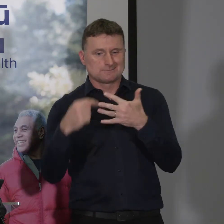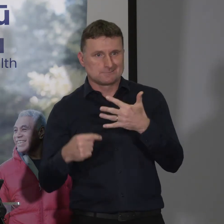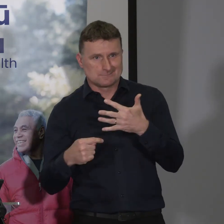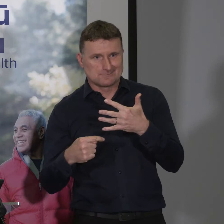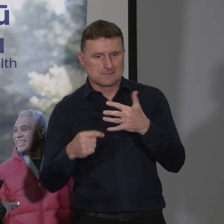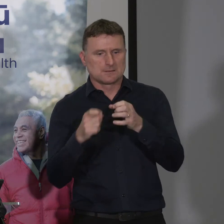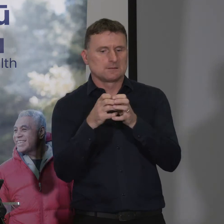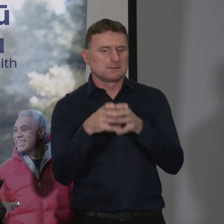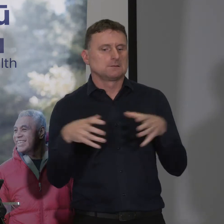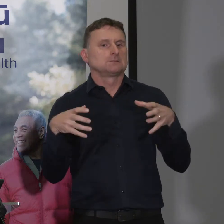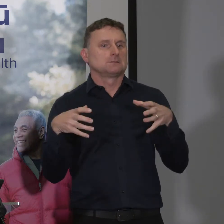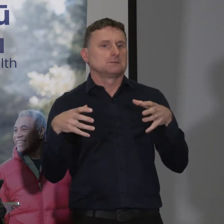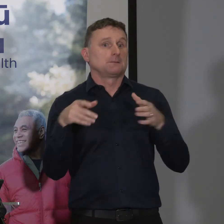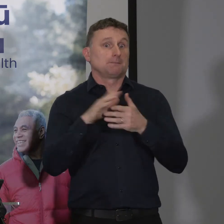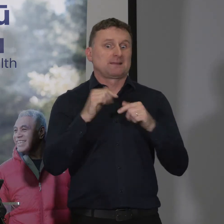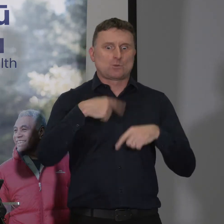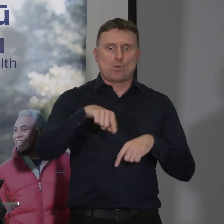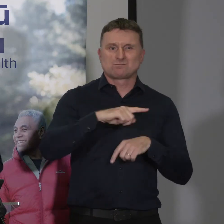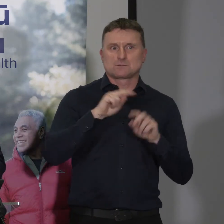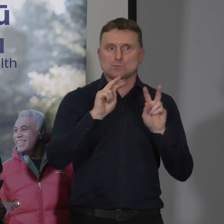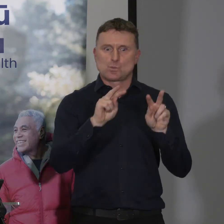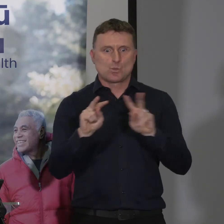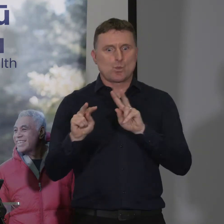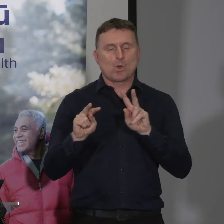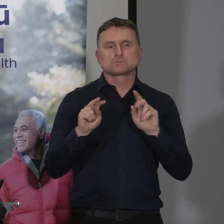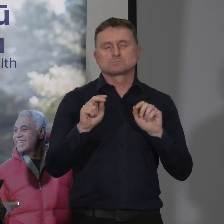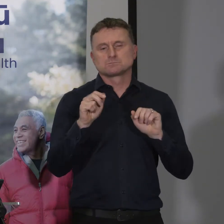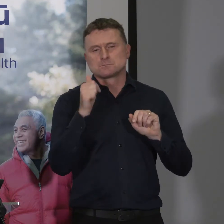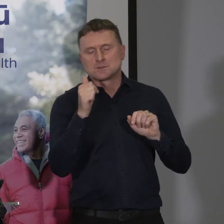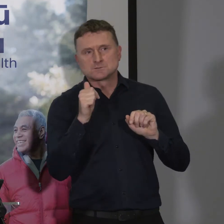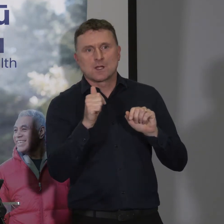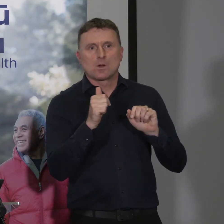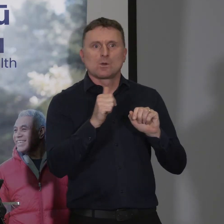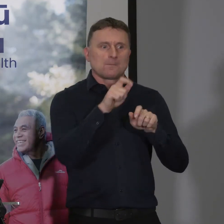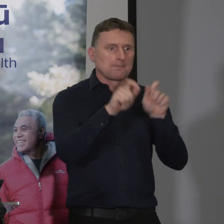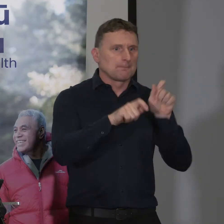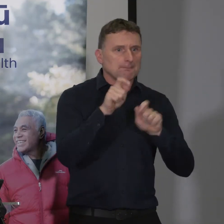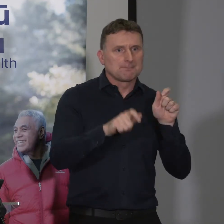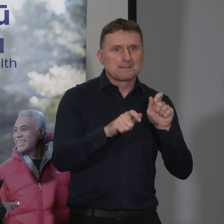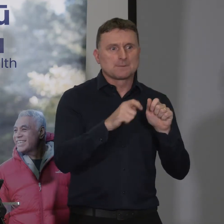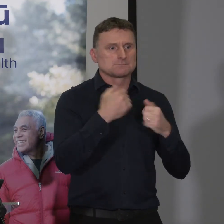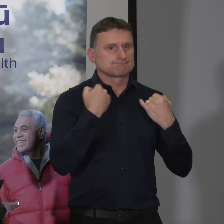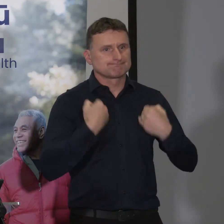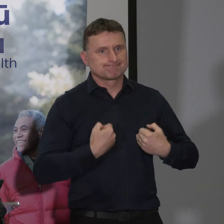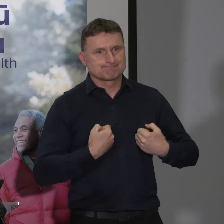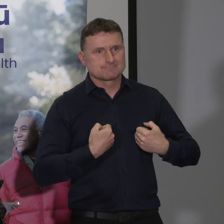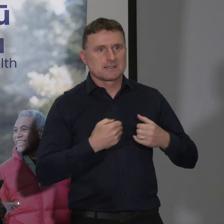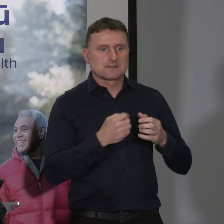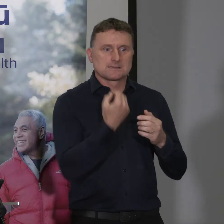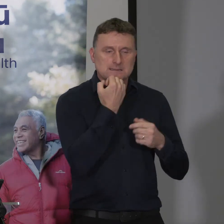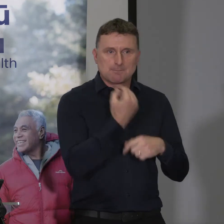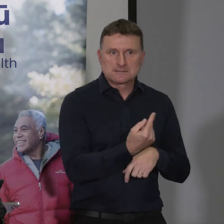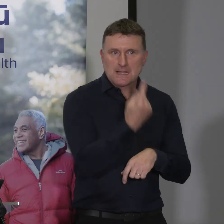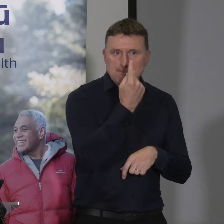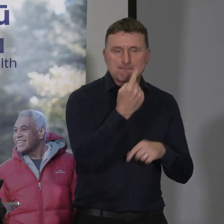collective eyes on the ball and make sure we all do our part to keep cases and by